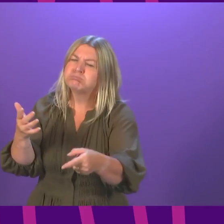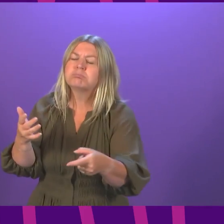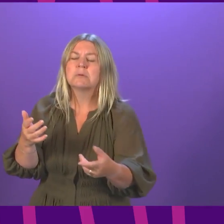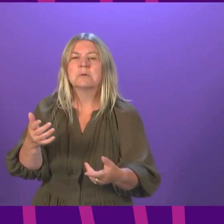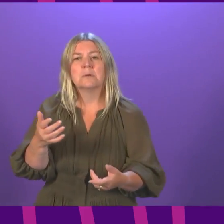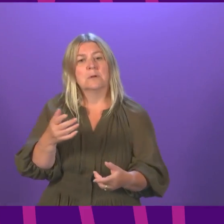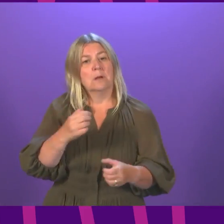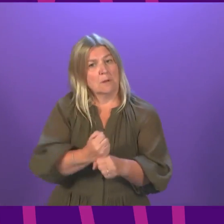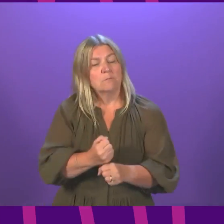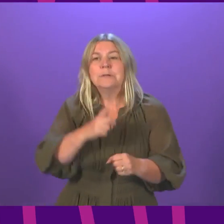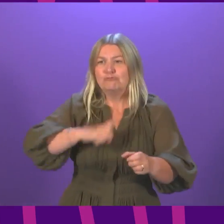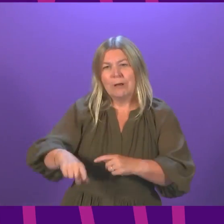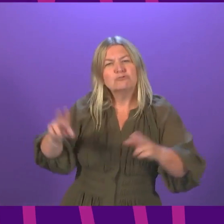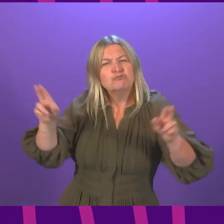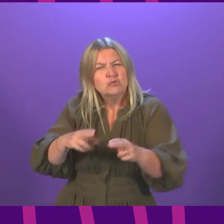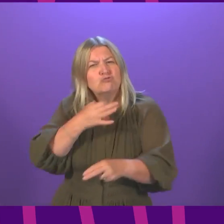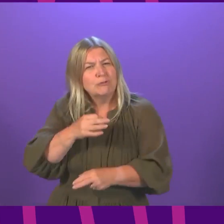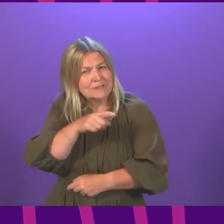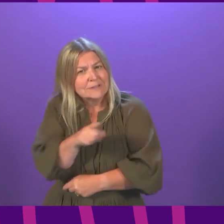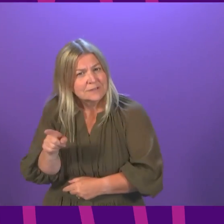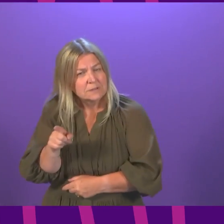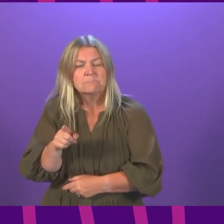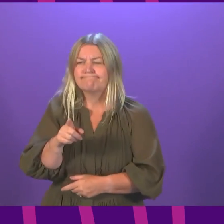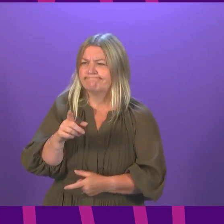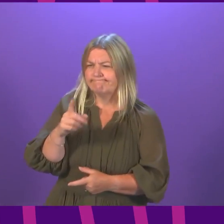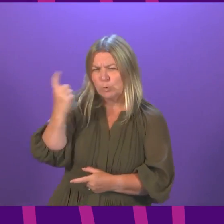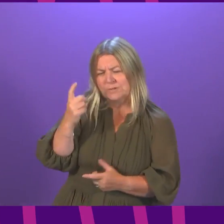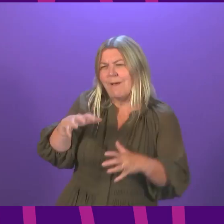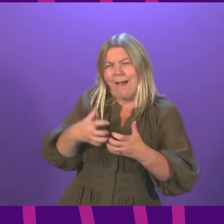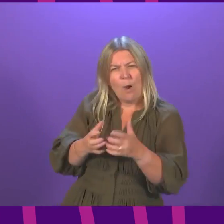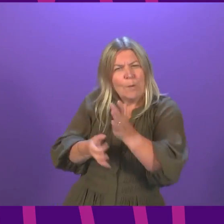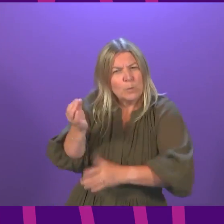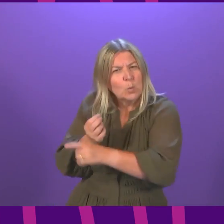to mitigate any risks and consider ways to improve the circumstances of and the support